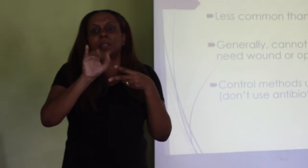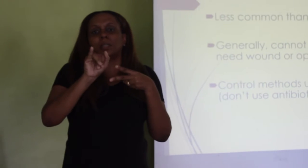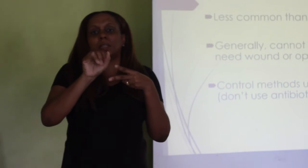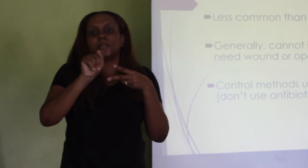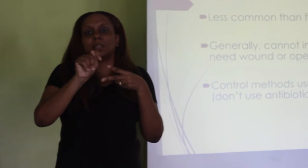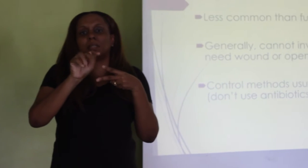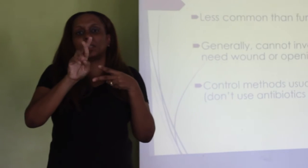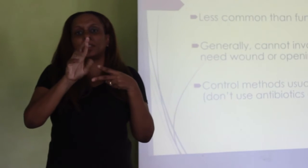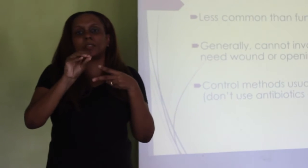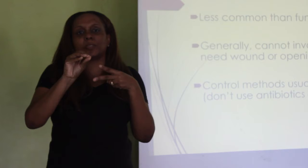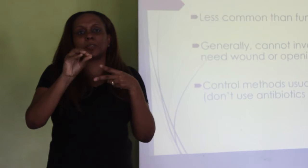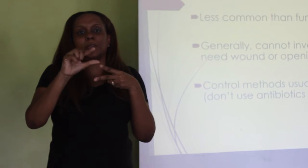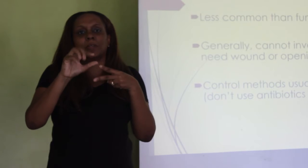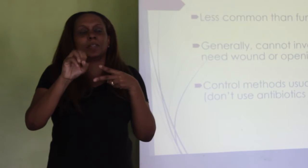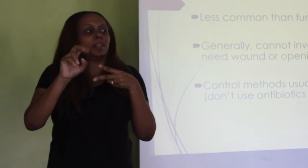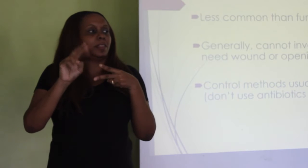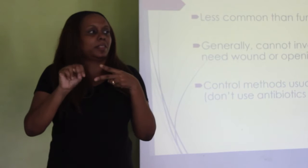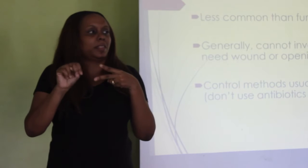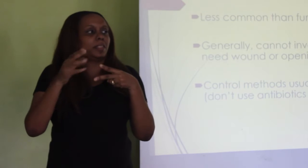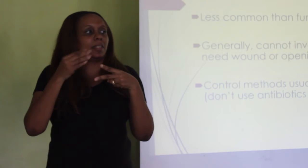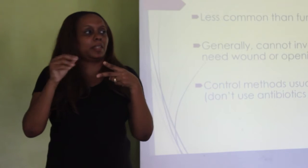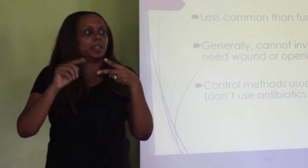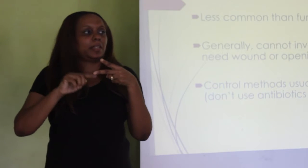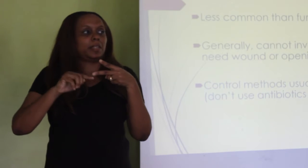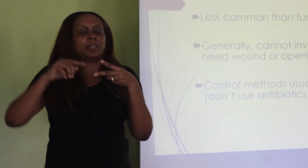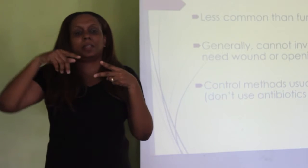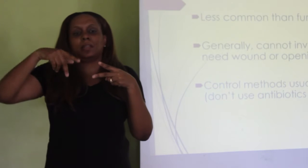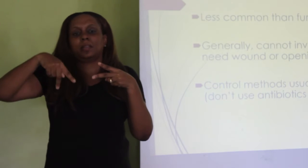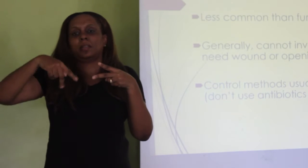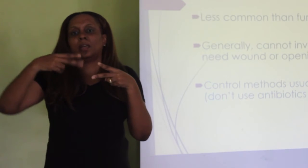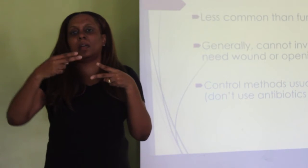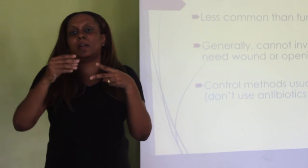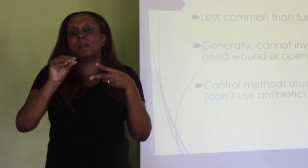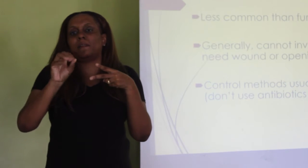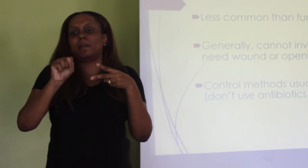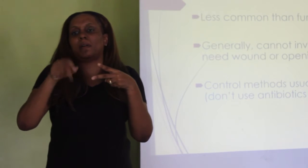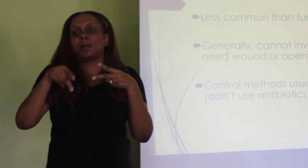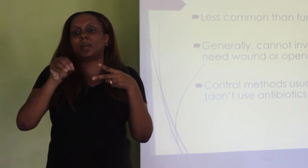i'm just doing a little revision as we go along to wrap everything in right so